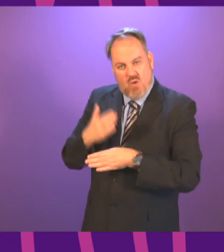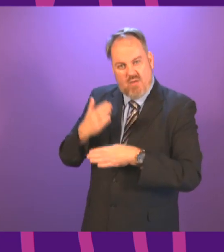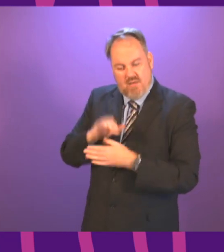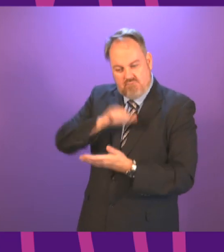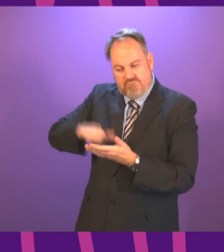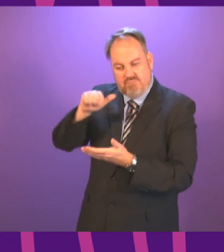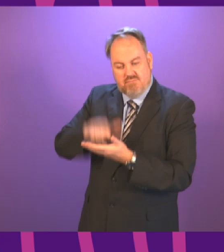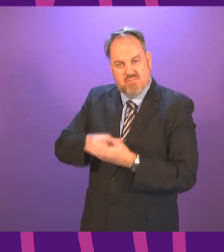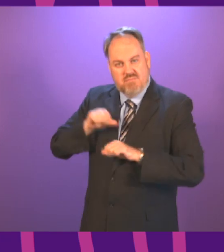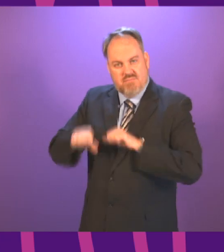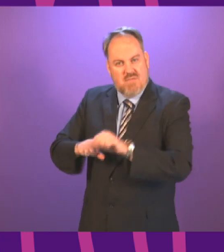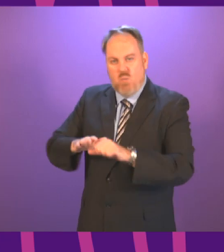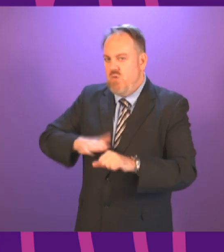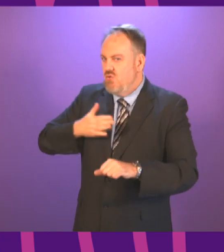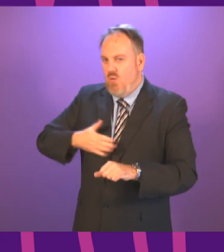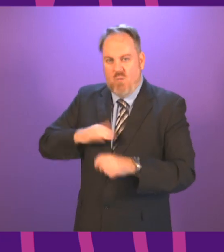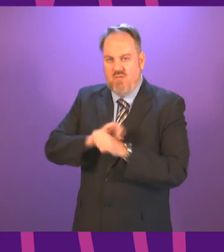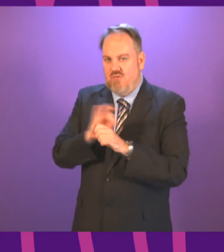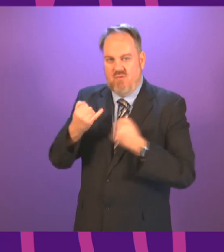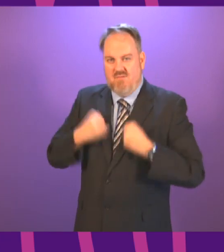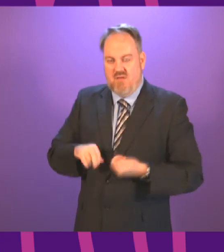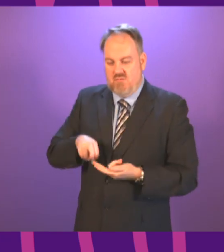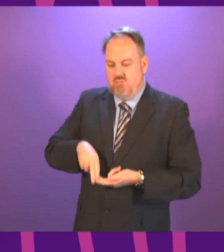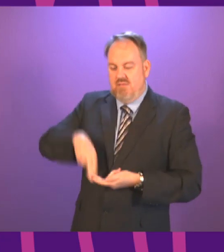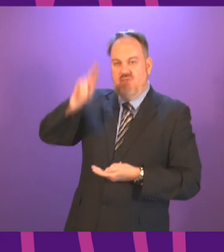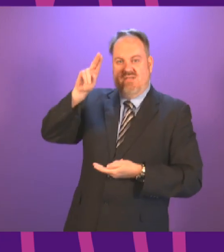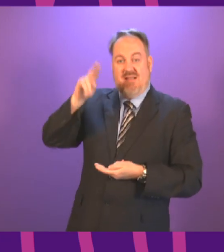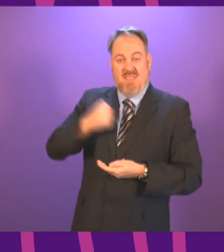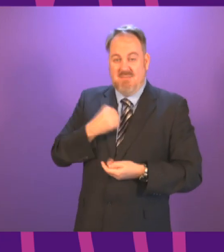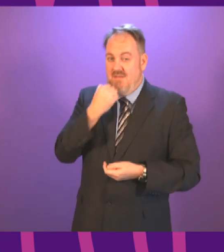and stop it deteriorating. That is what I spend every waking moment doing and it is